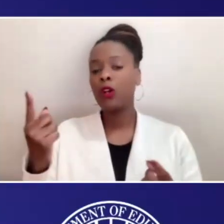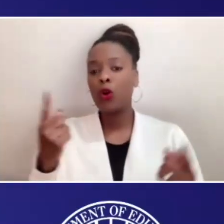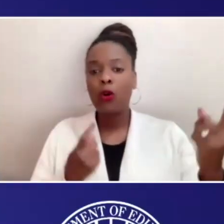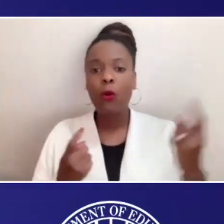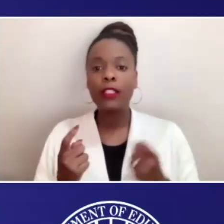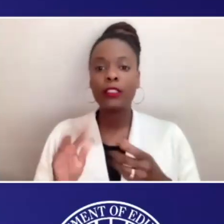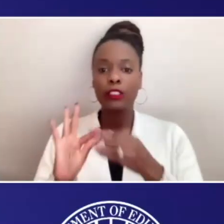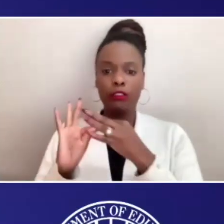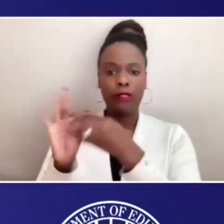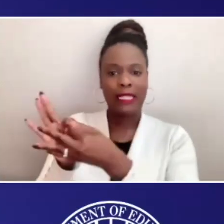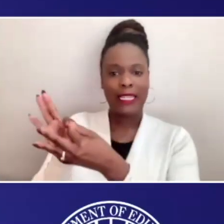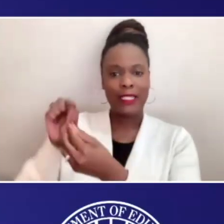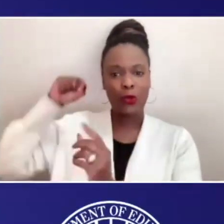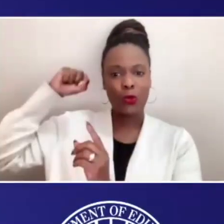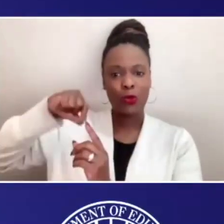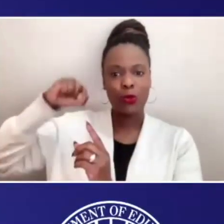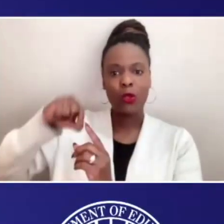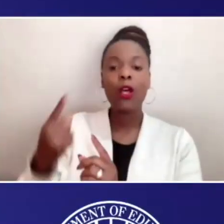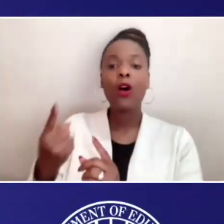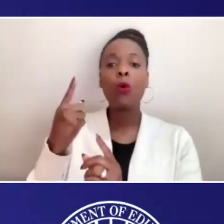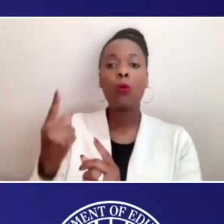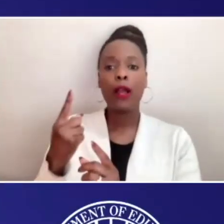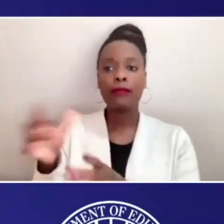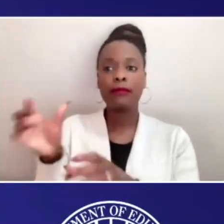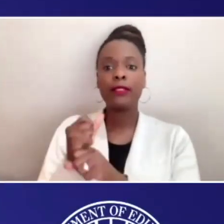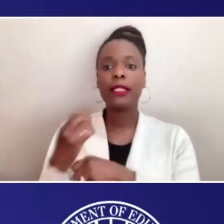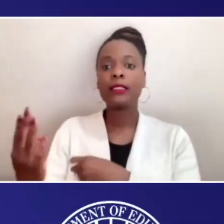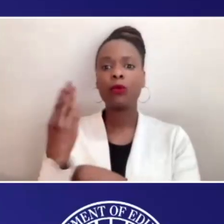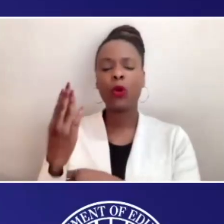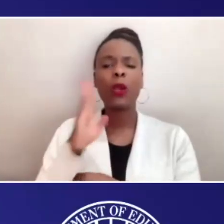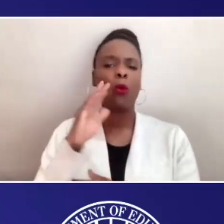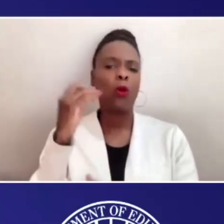that. And then one again this morning. We will table those until we come back to